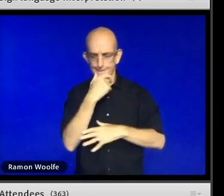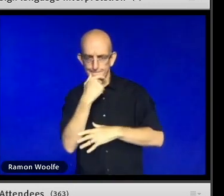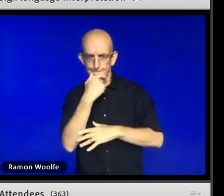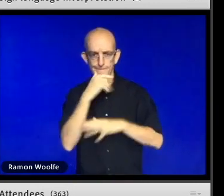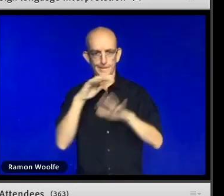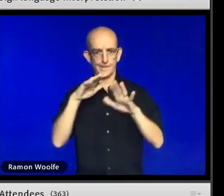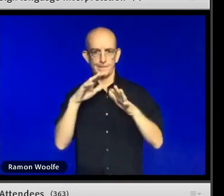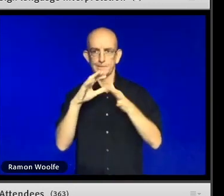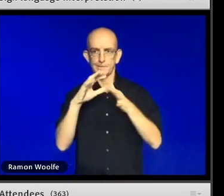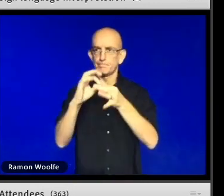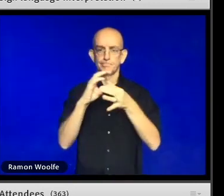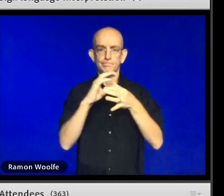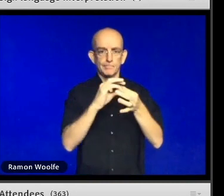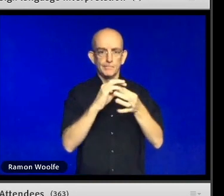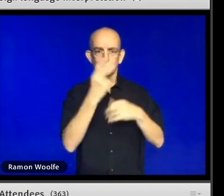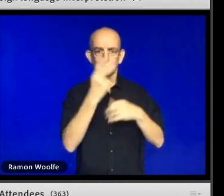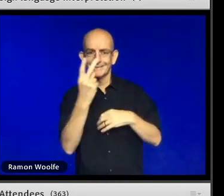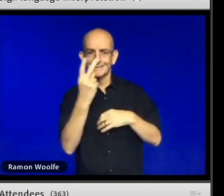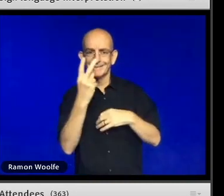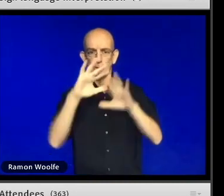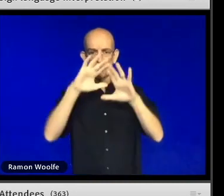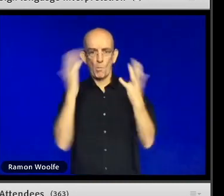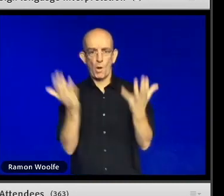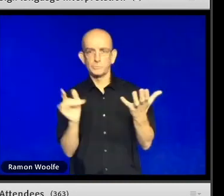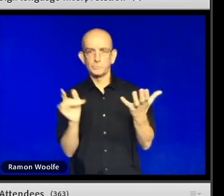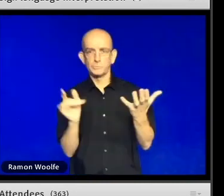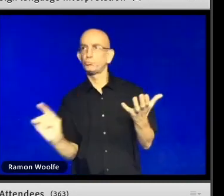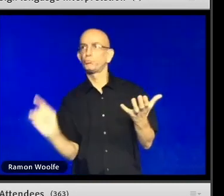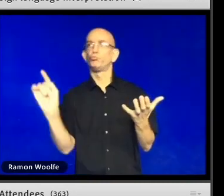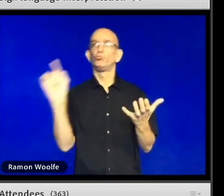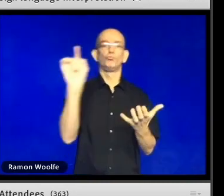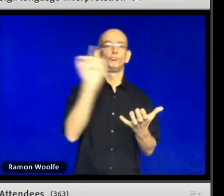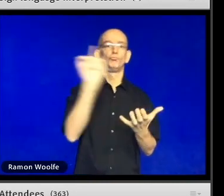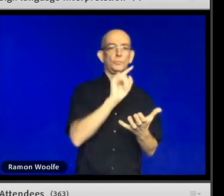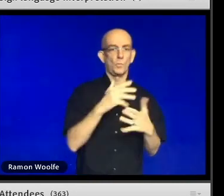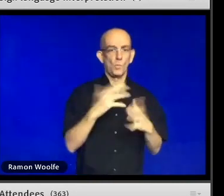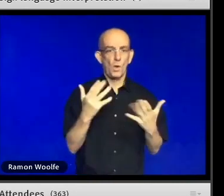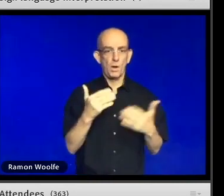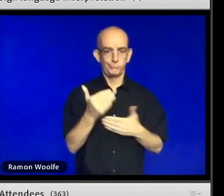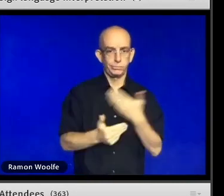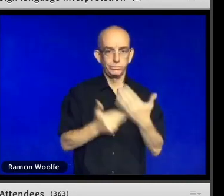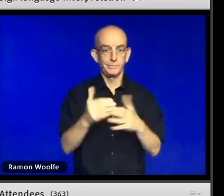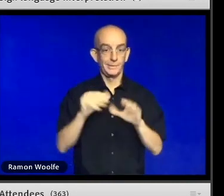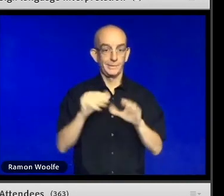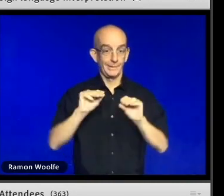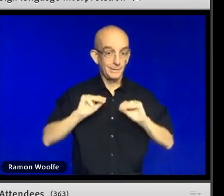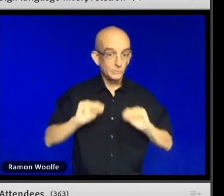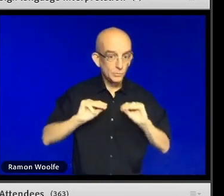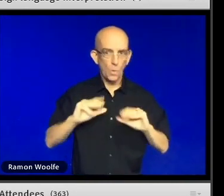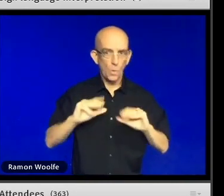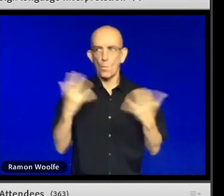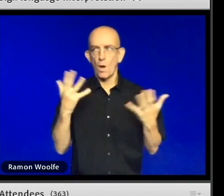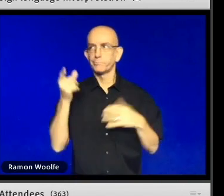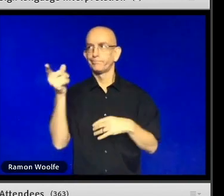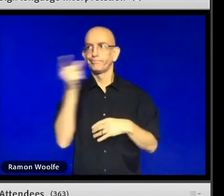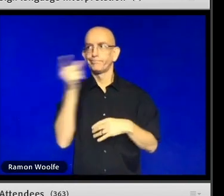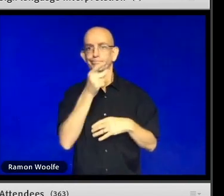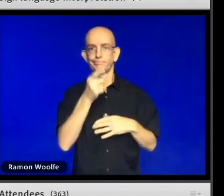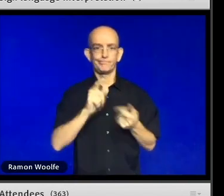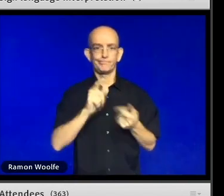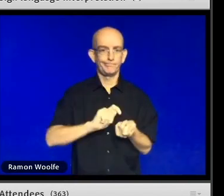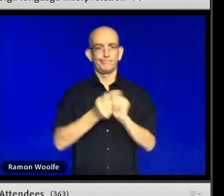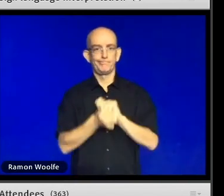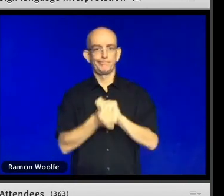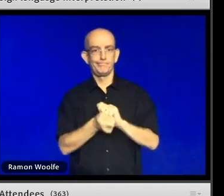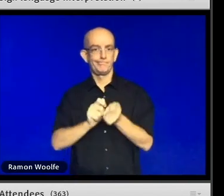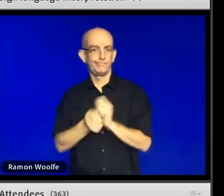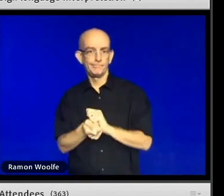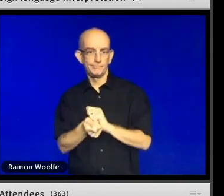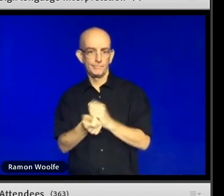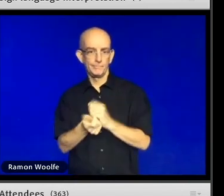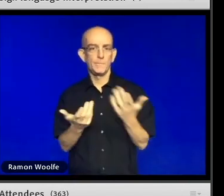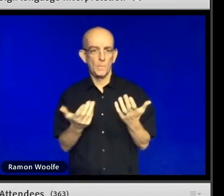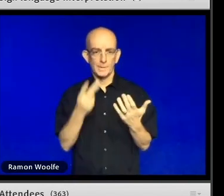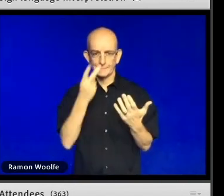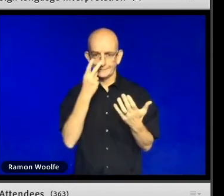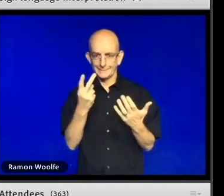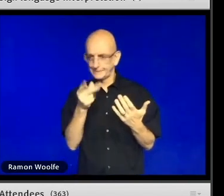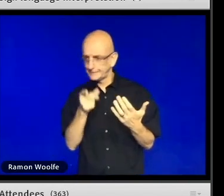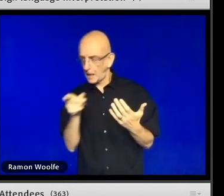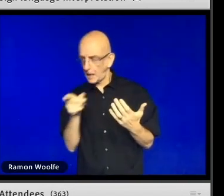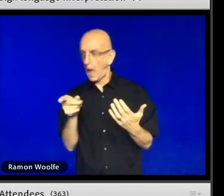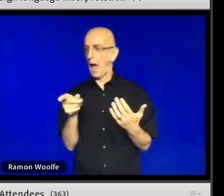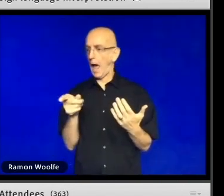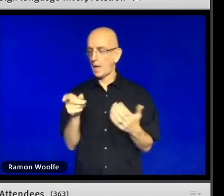that impact on the daily life of us all and, of course, of people with disabilities. Over